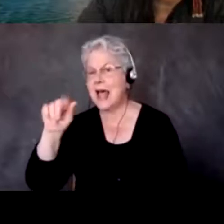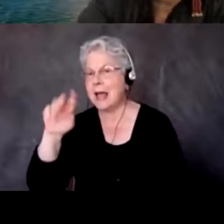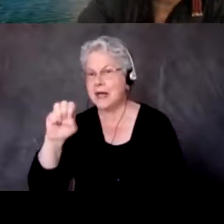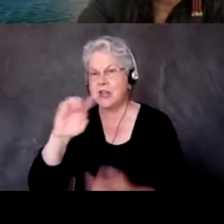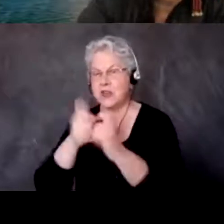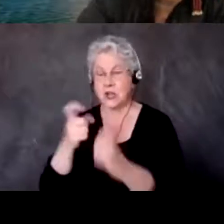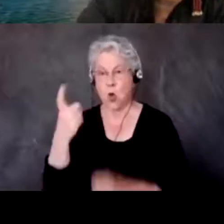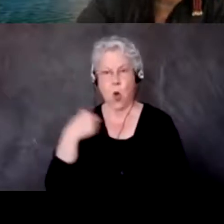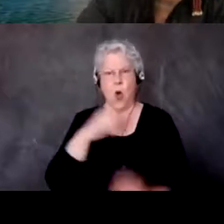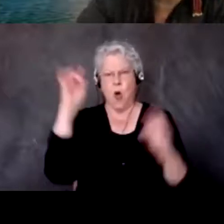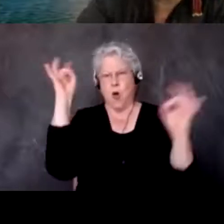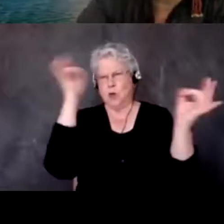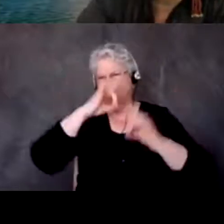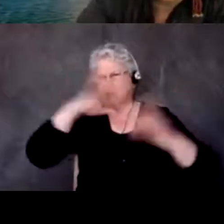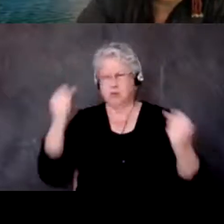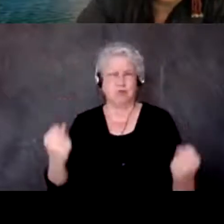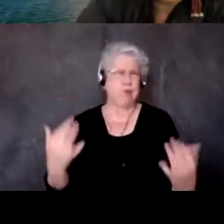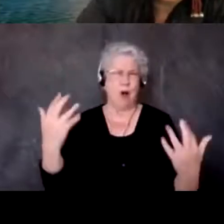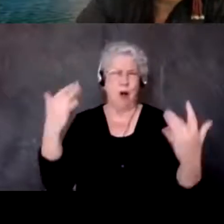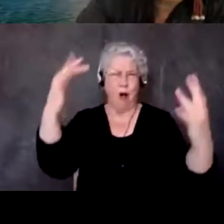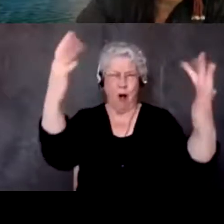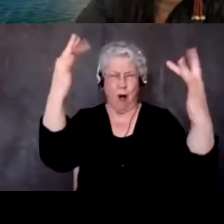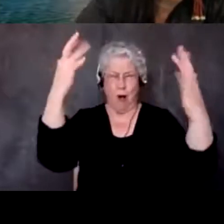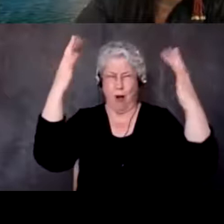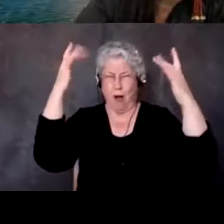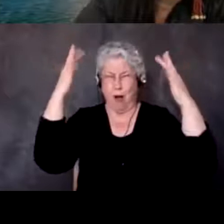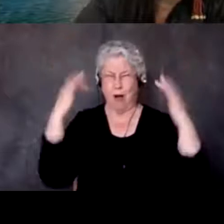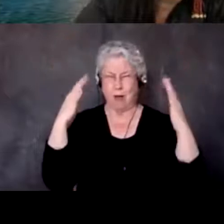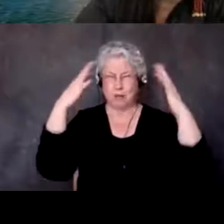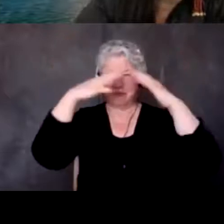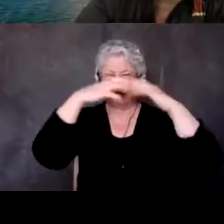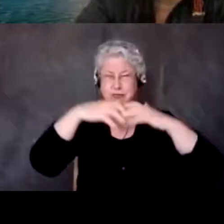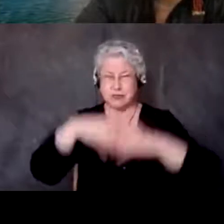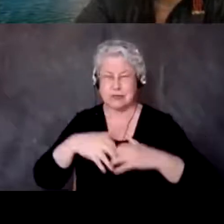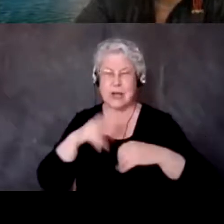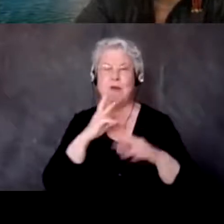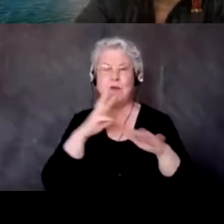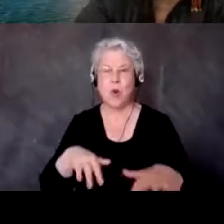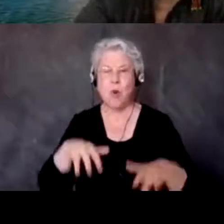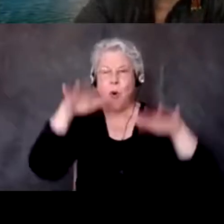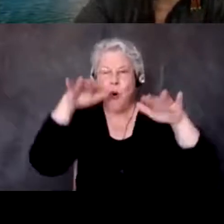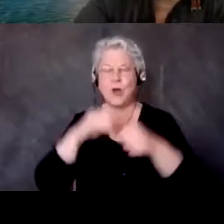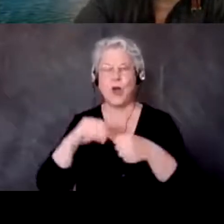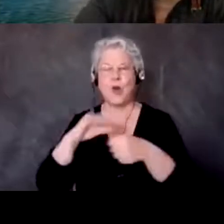devastated communities, we had floods that have devastated communities, we have COVID-19, we have